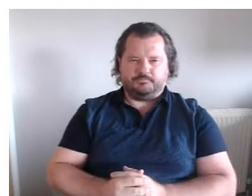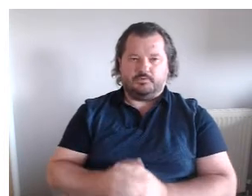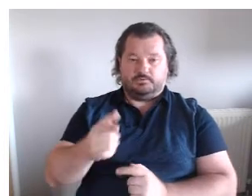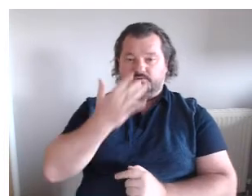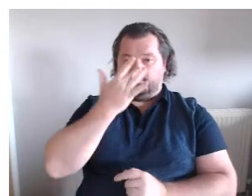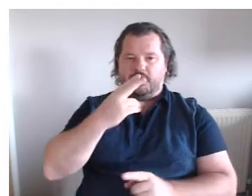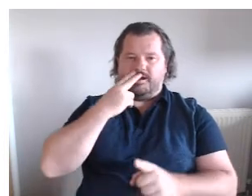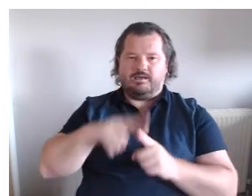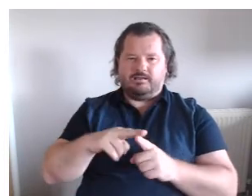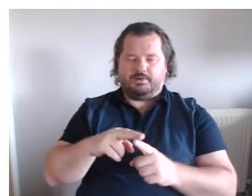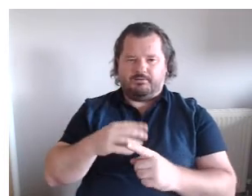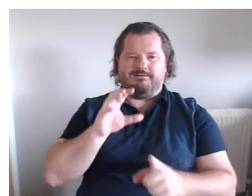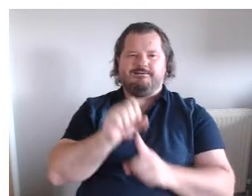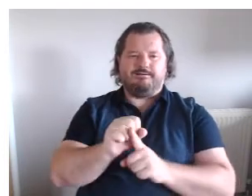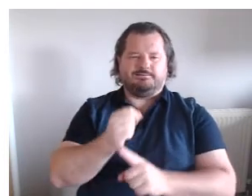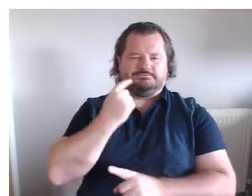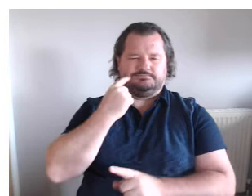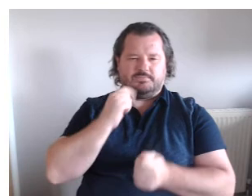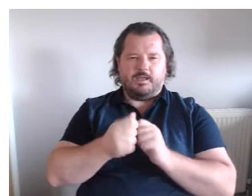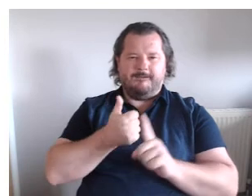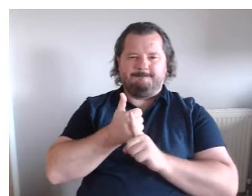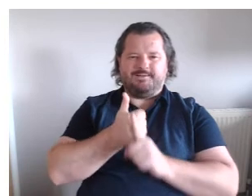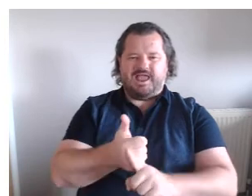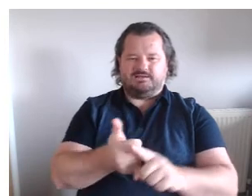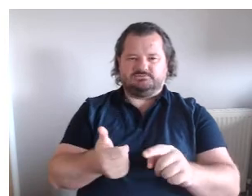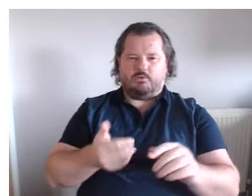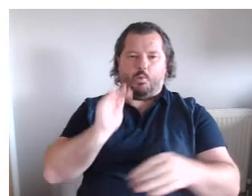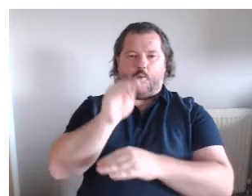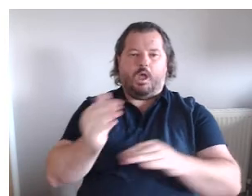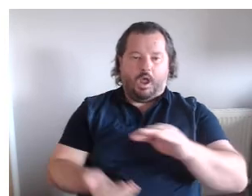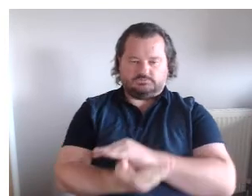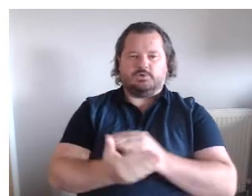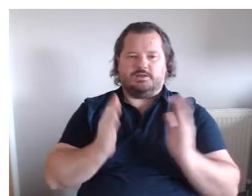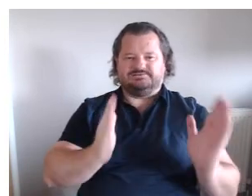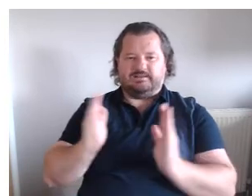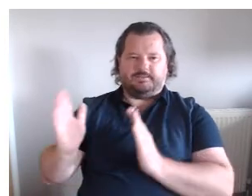In these pseudo-labels we encountered a subtle but systematic bias towards under-segmenting signs.